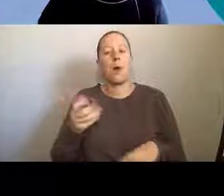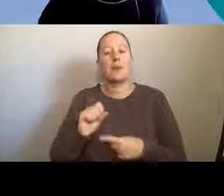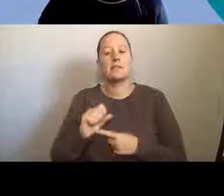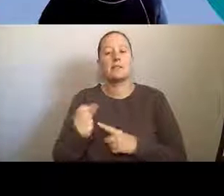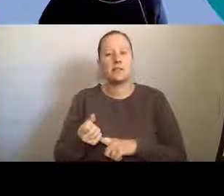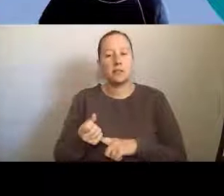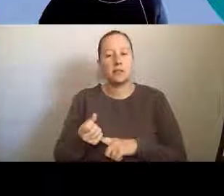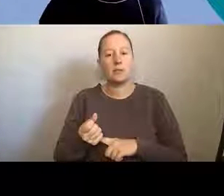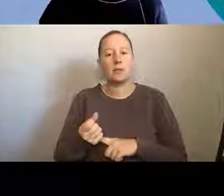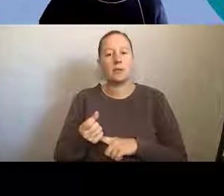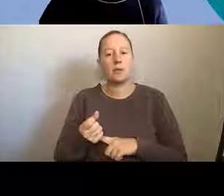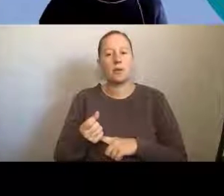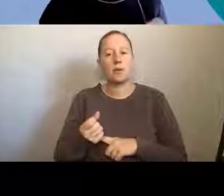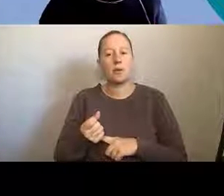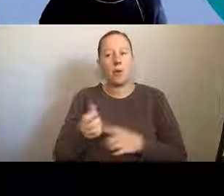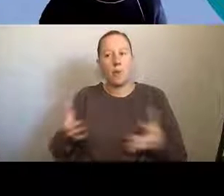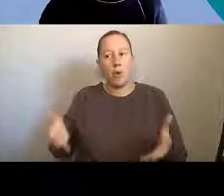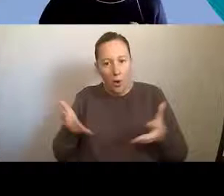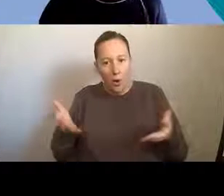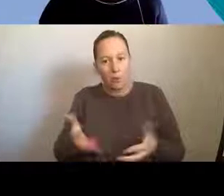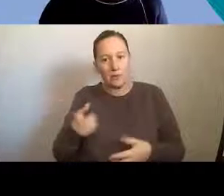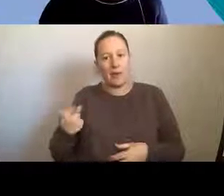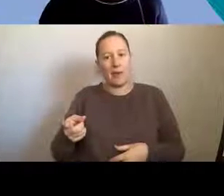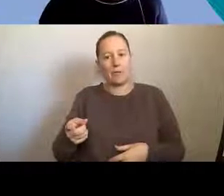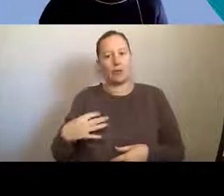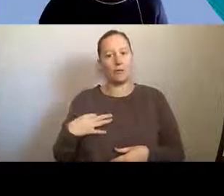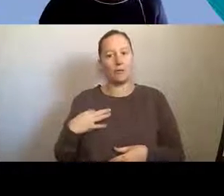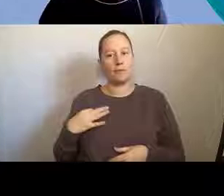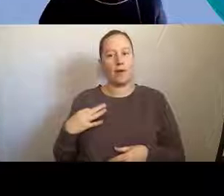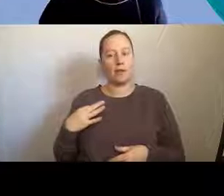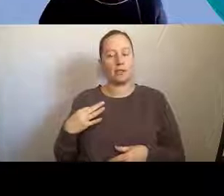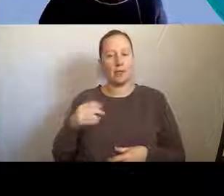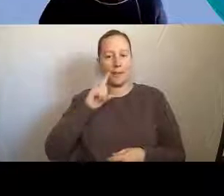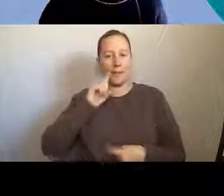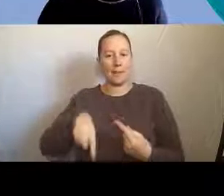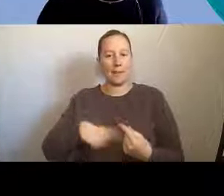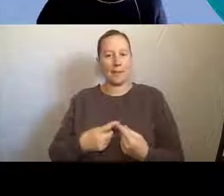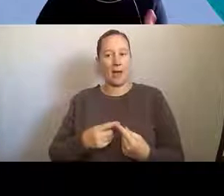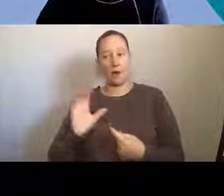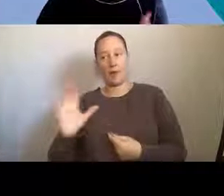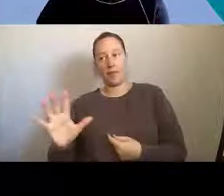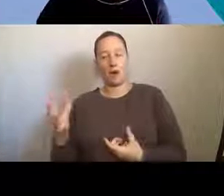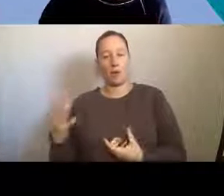voluntariness means thinking about research participation from the perspective